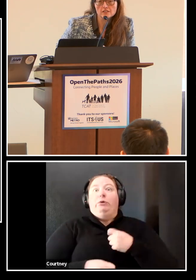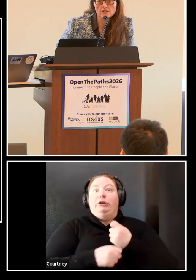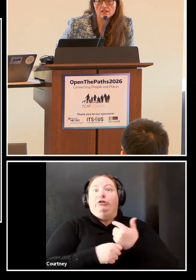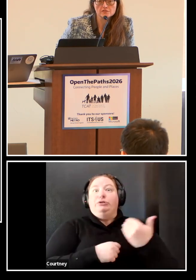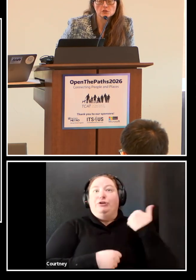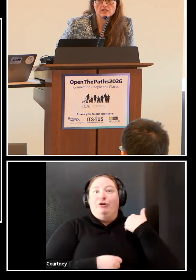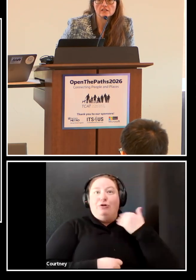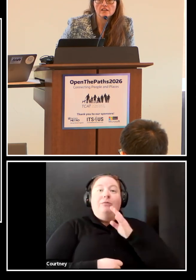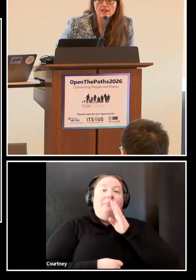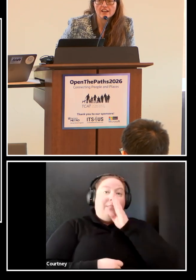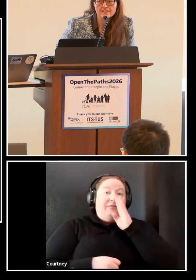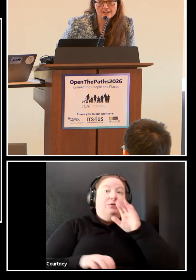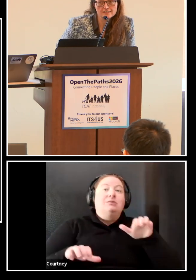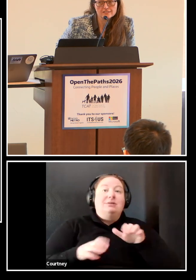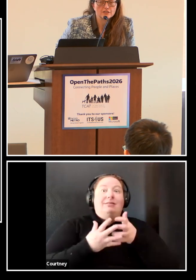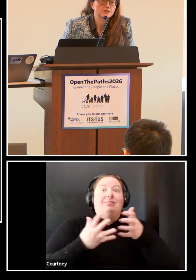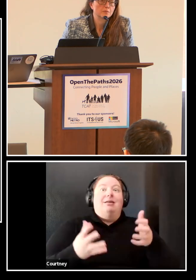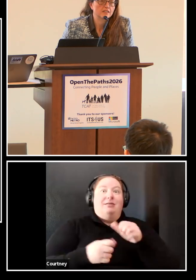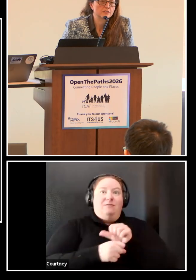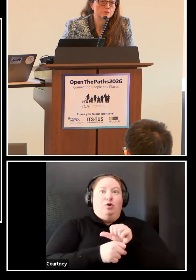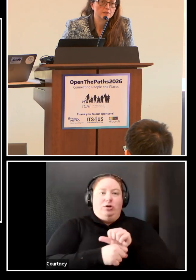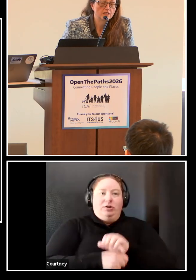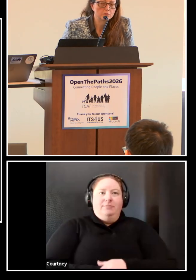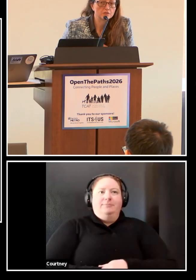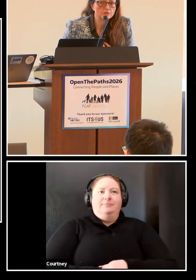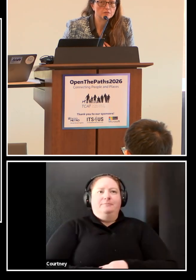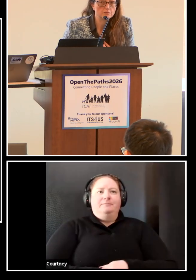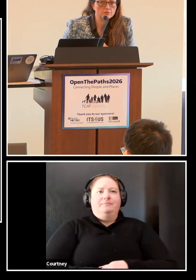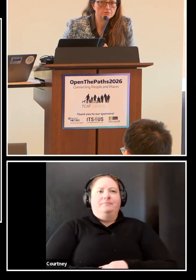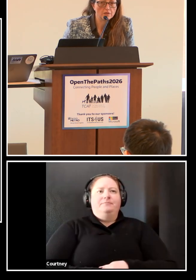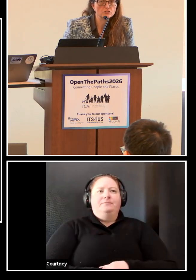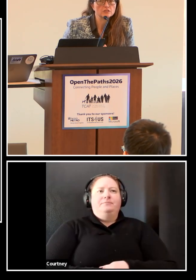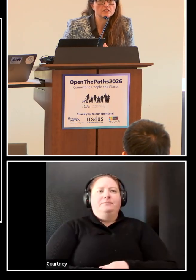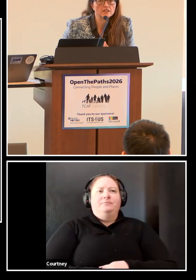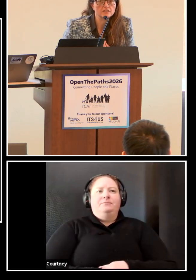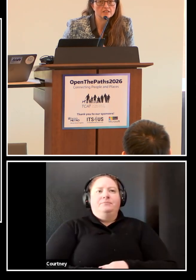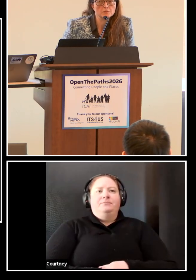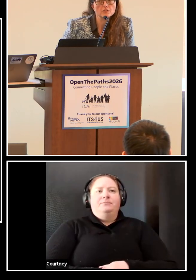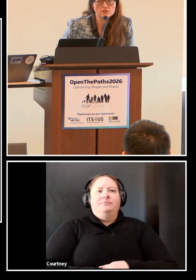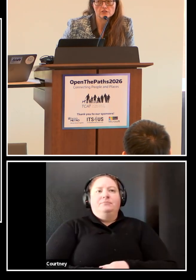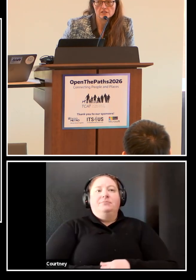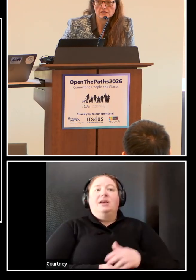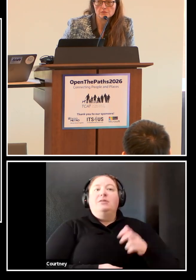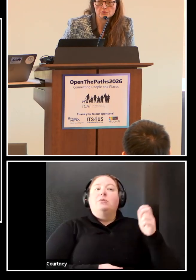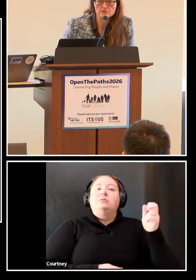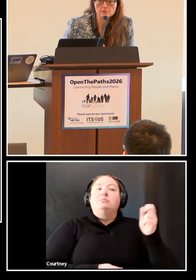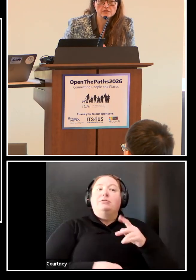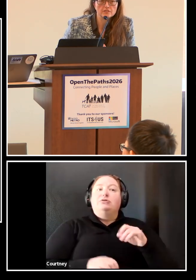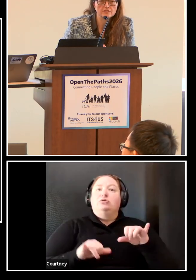done a lot of work. And again, this goes back to being able to measure and demonstrate improvements